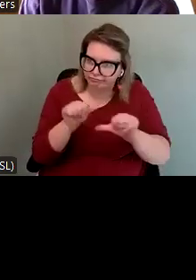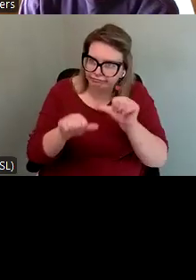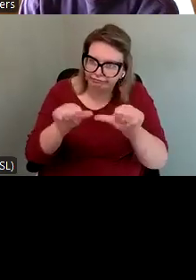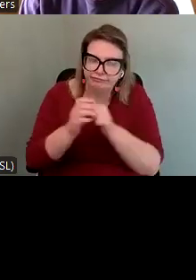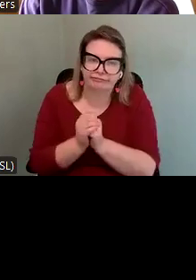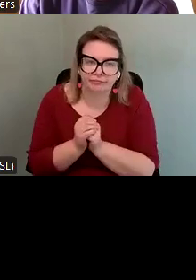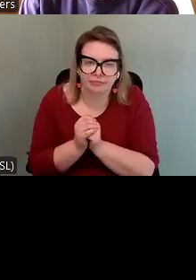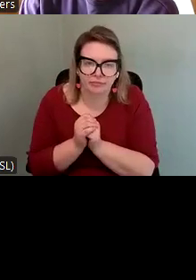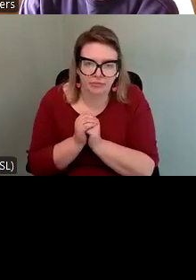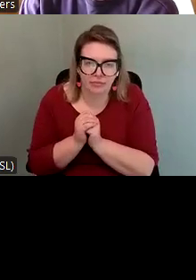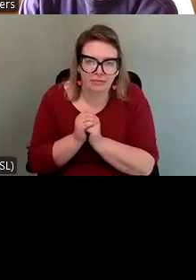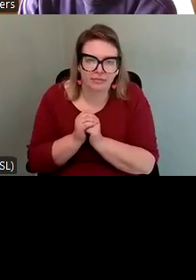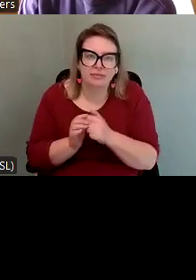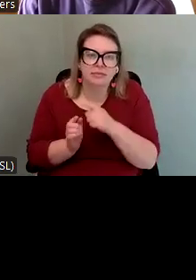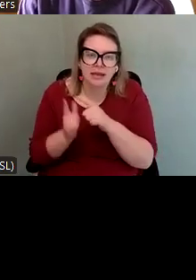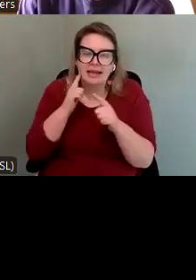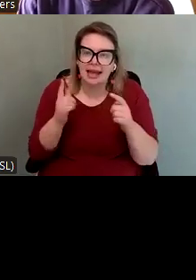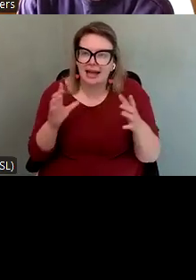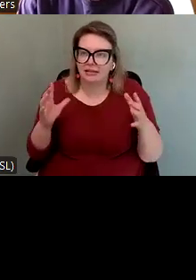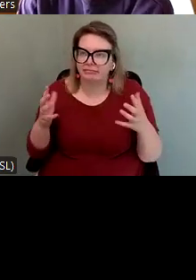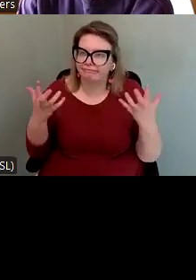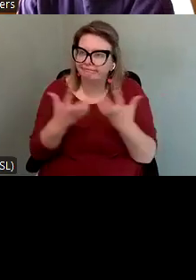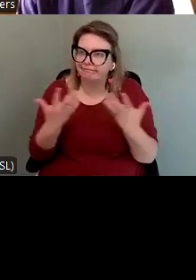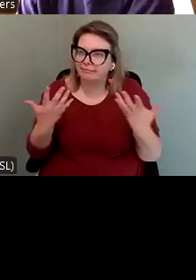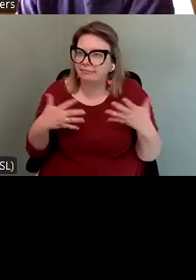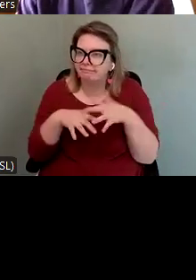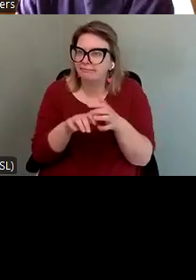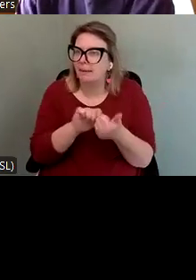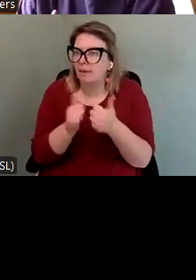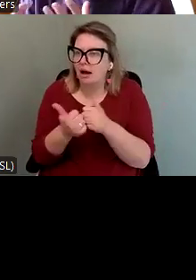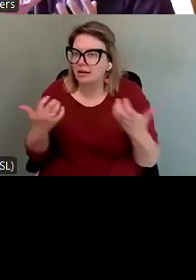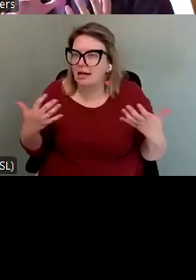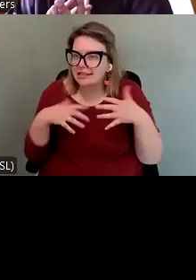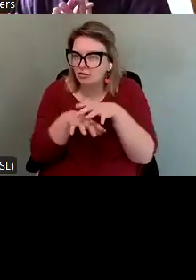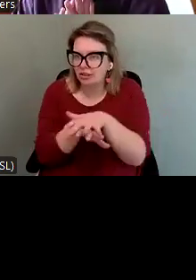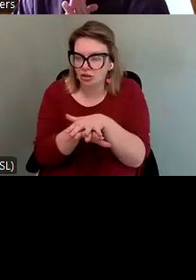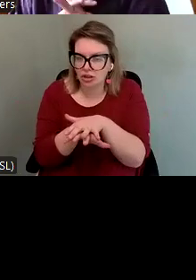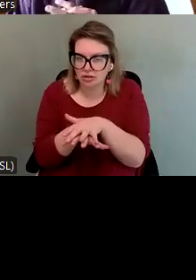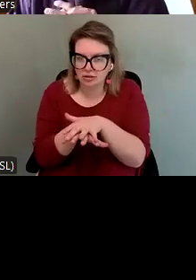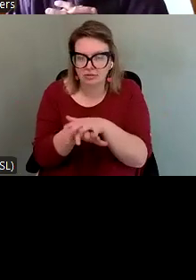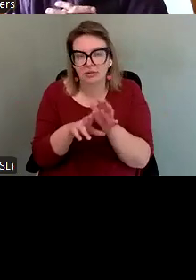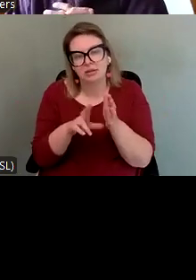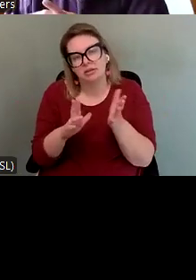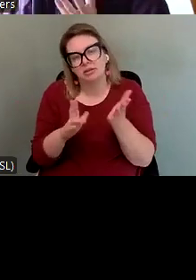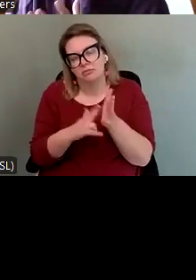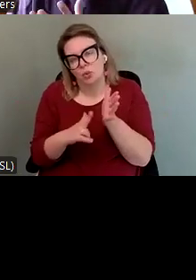You'll see here there's options to set up with a partner integration, and it's usually a case of you will have a plugin